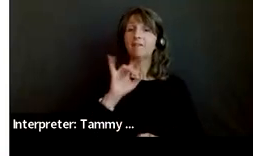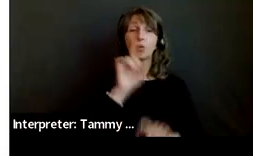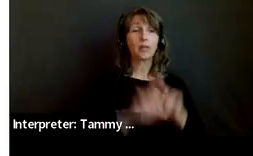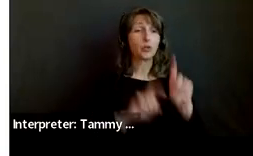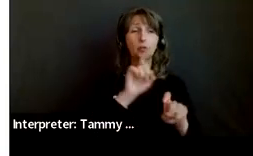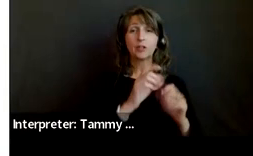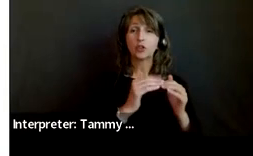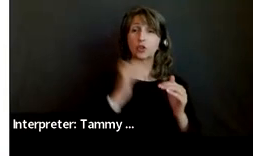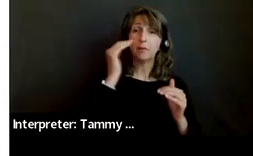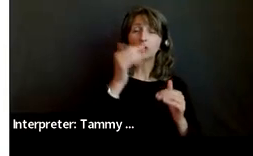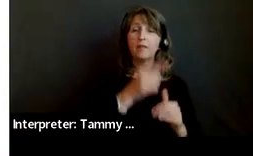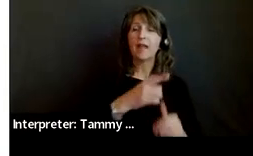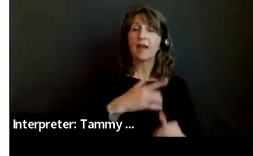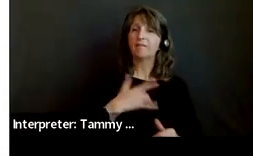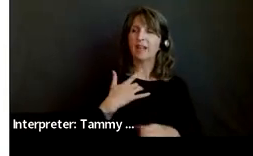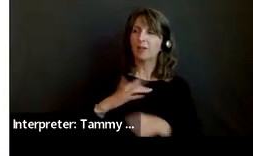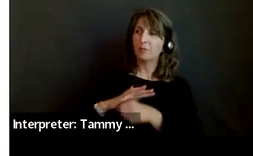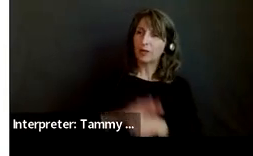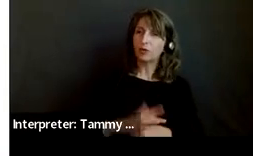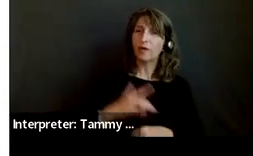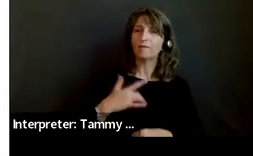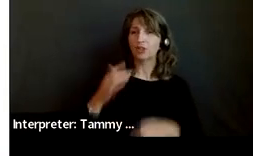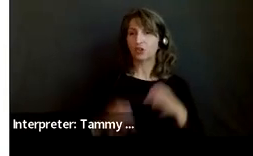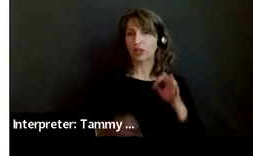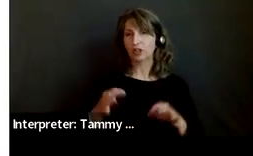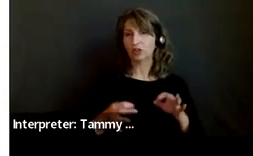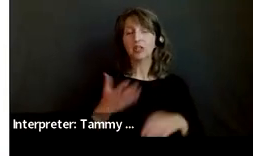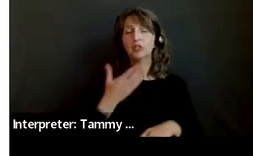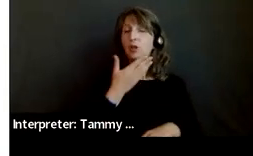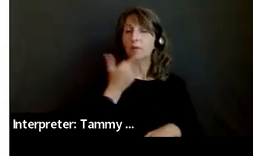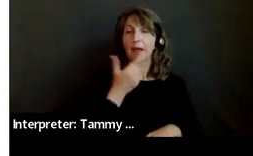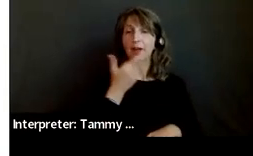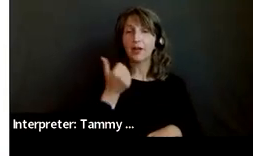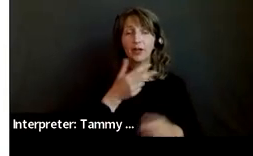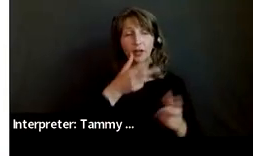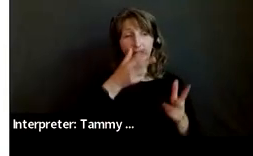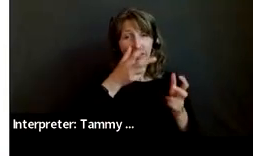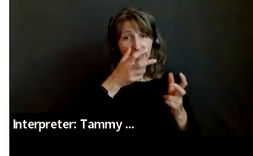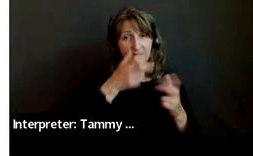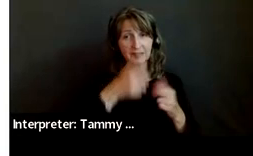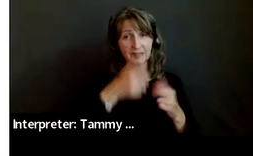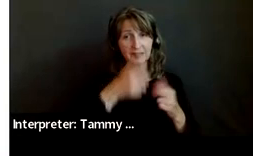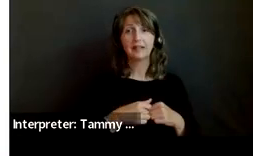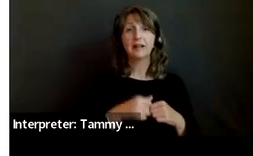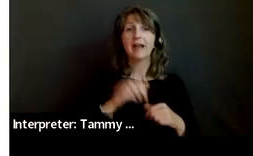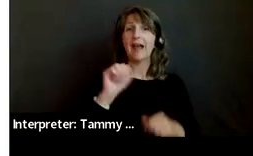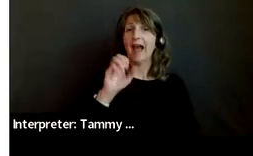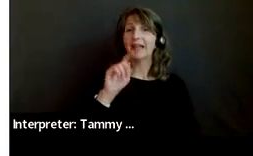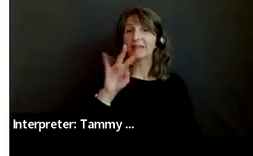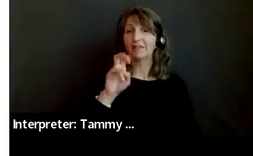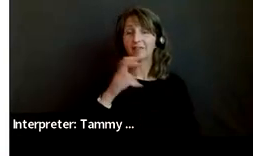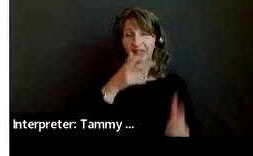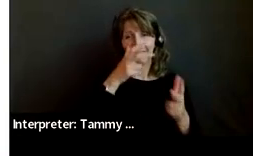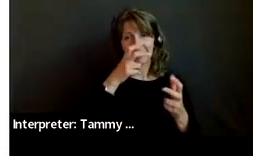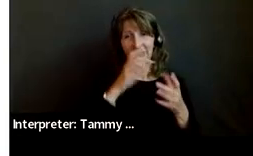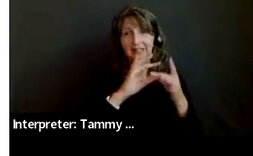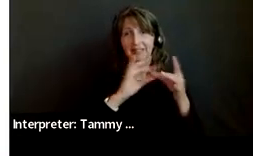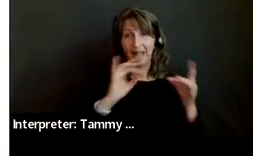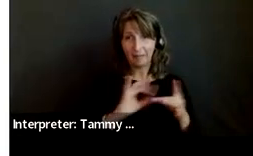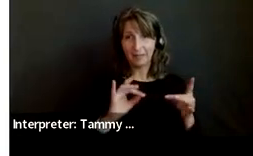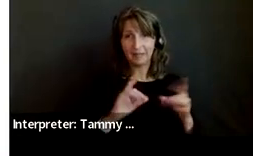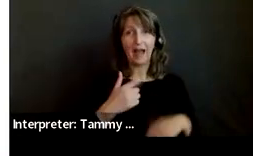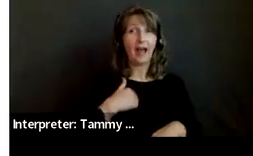So you want to use as many encouraging validating or active listening statements as you can when you're supporting someone who's been through a trauma.